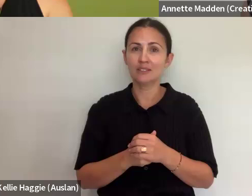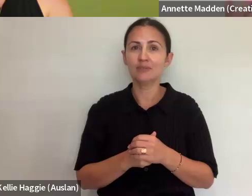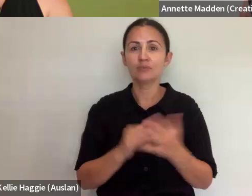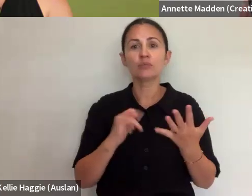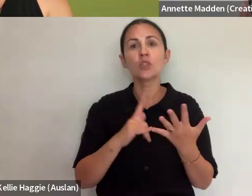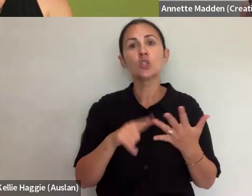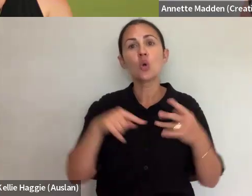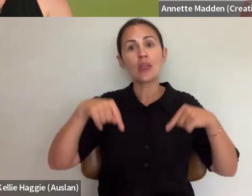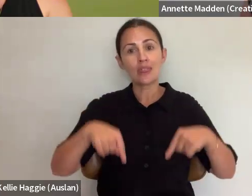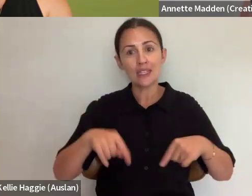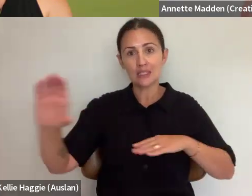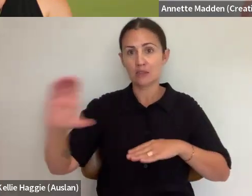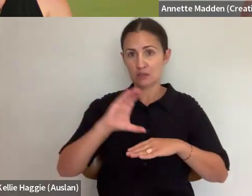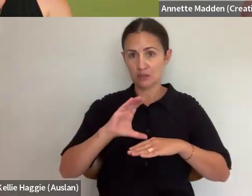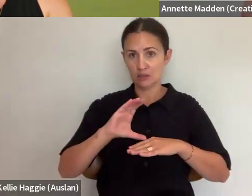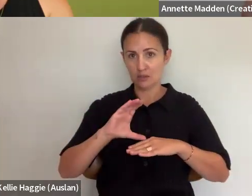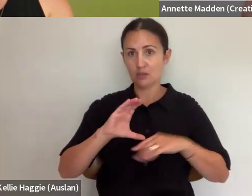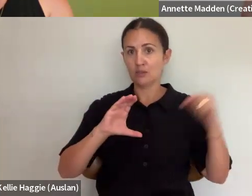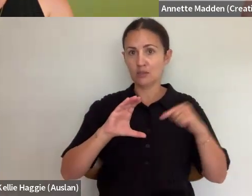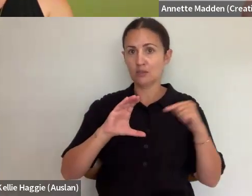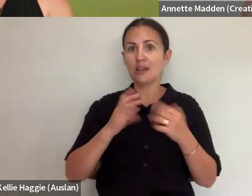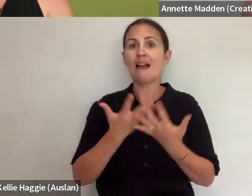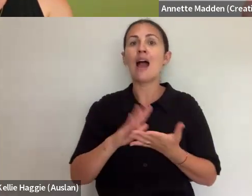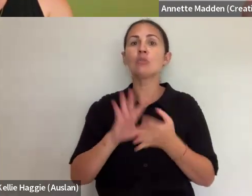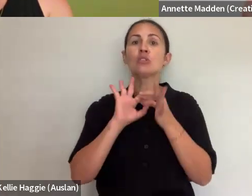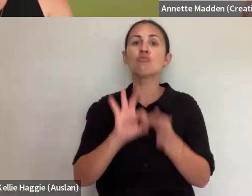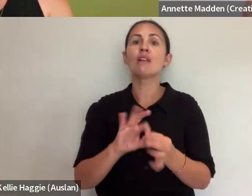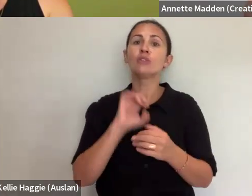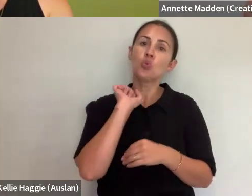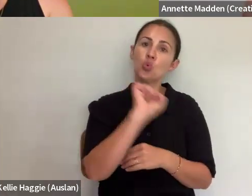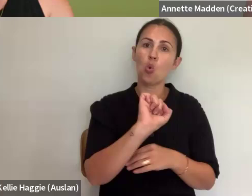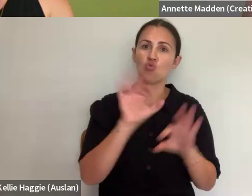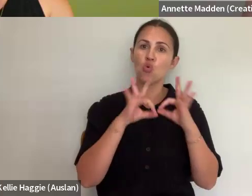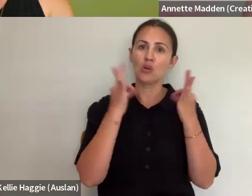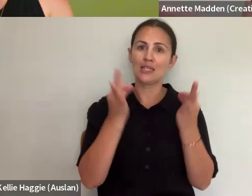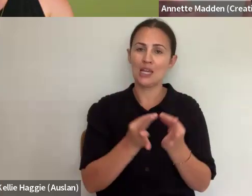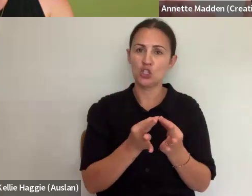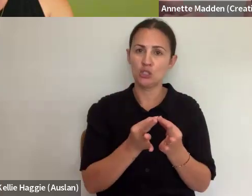other organisations that may be have a little bit more of that kind of core organisation